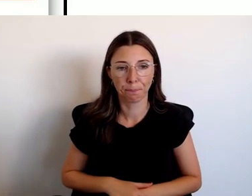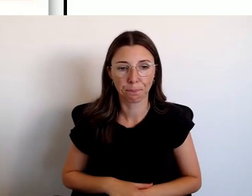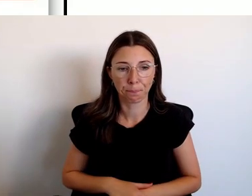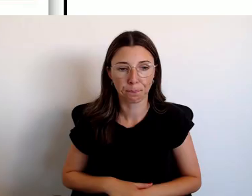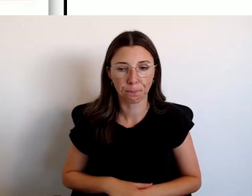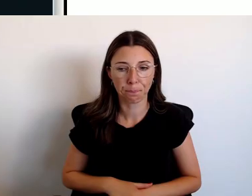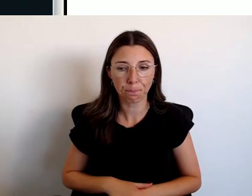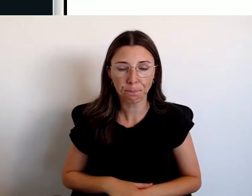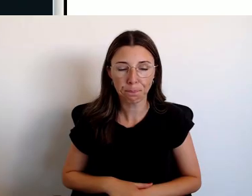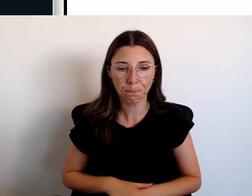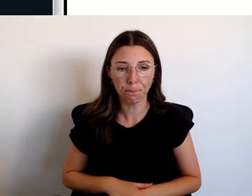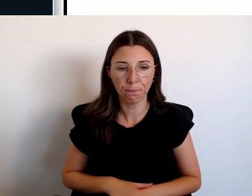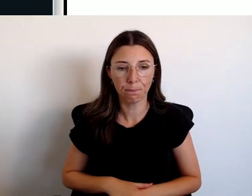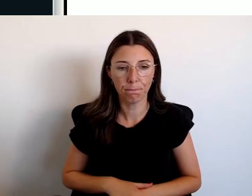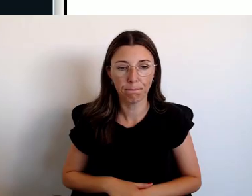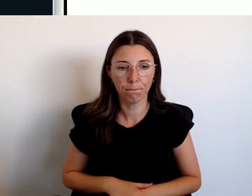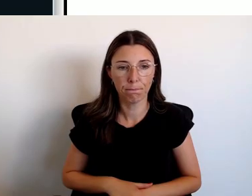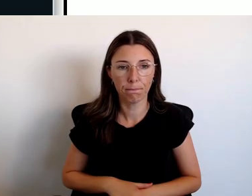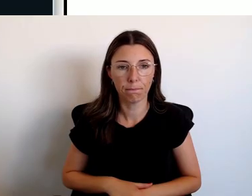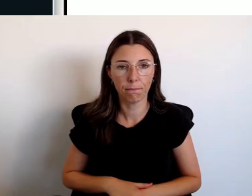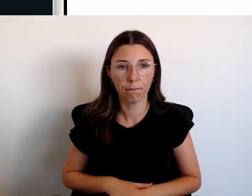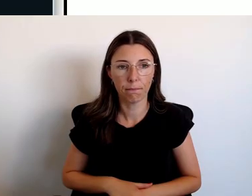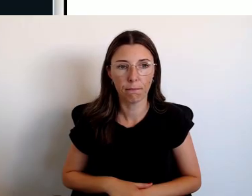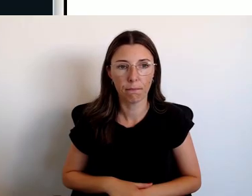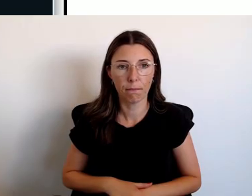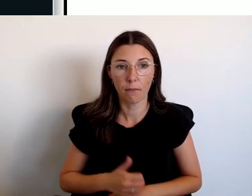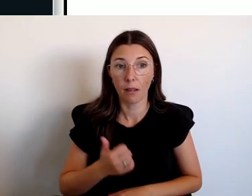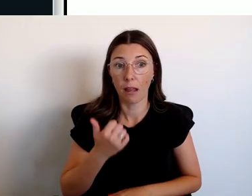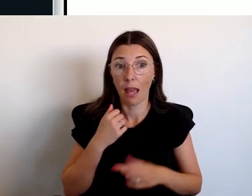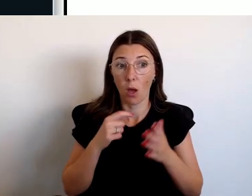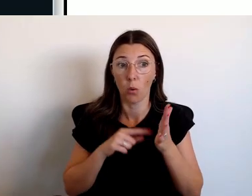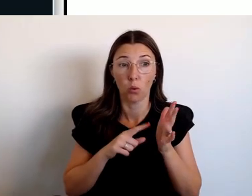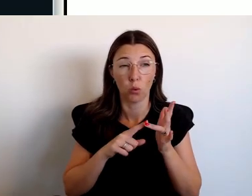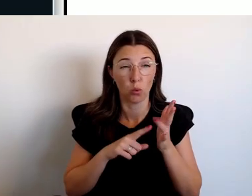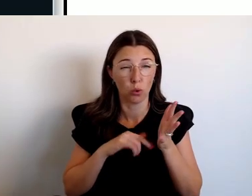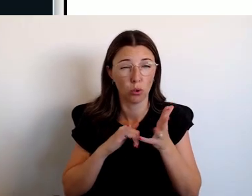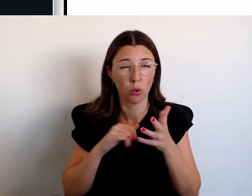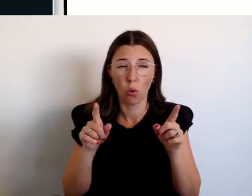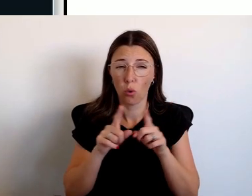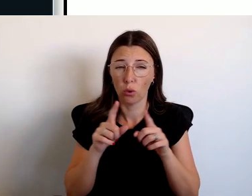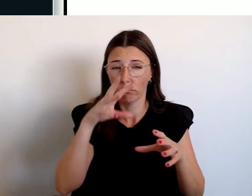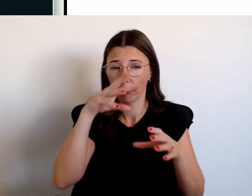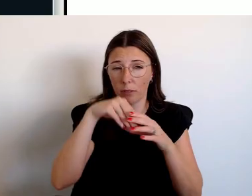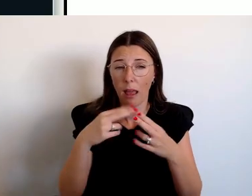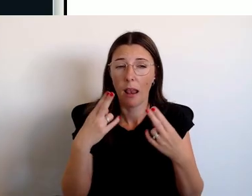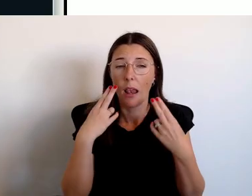And the next slide. The other thing we're looking at our tools starting to incorporate is natural language processing.